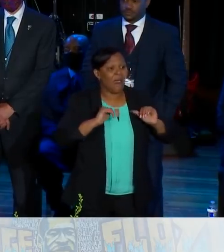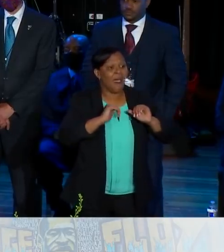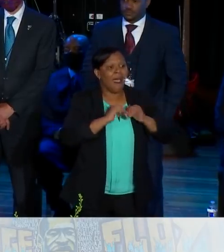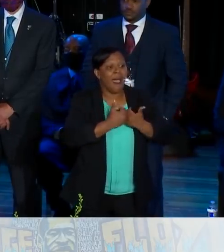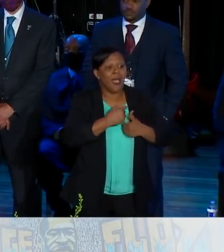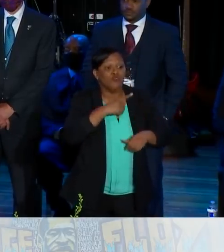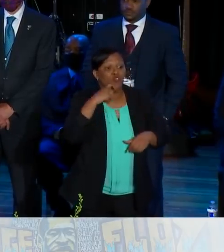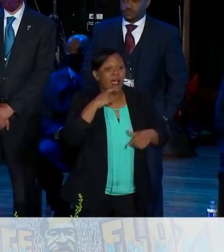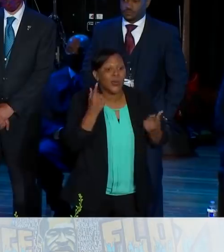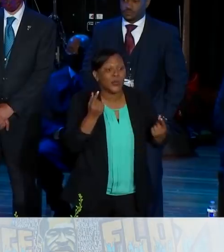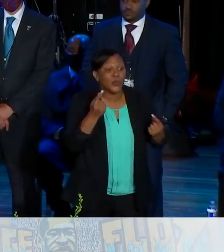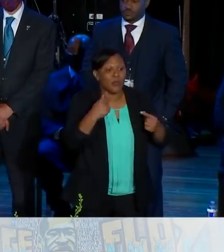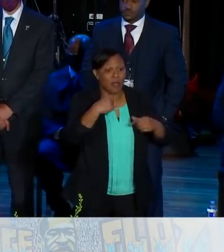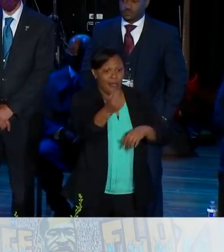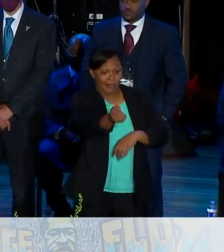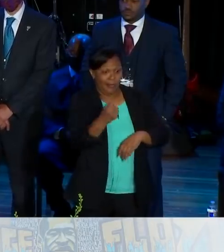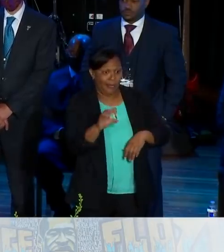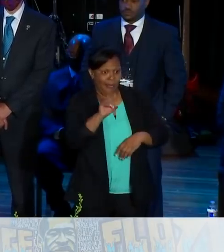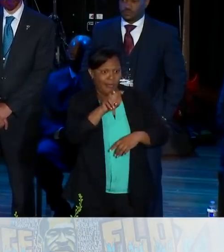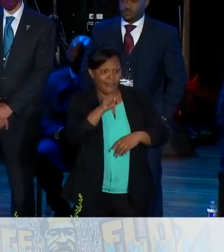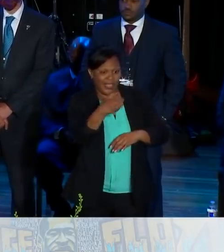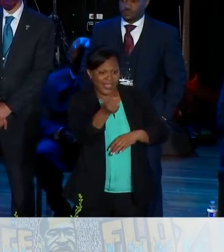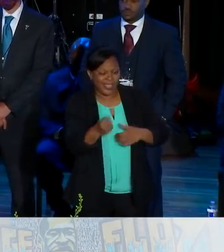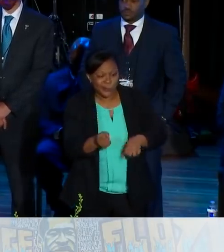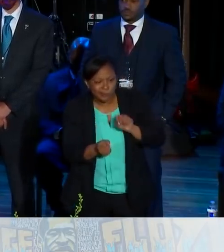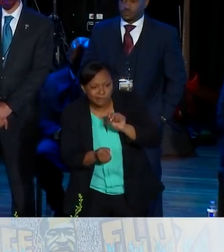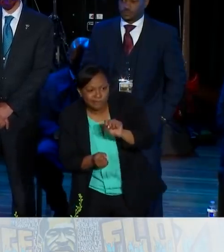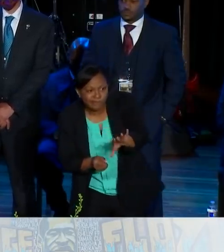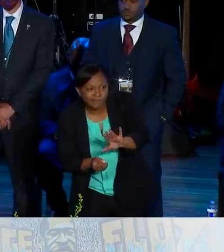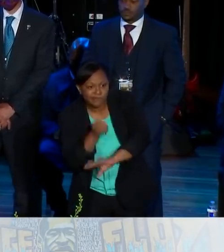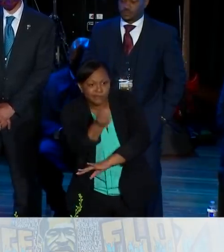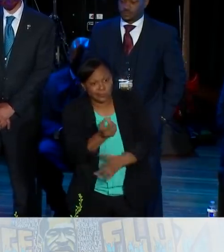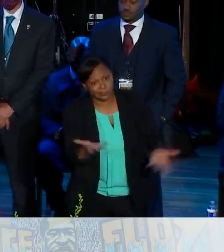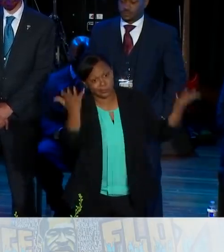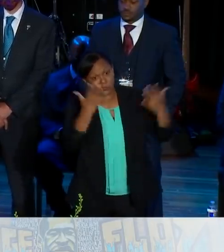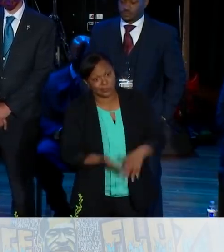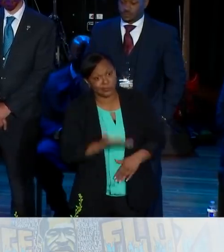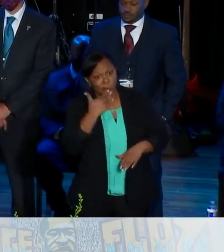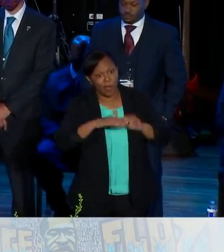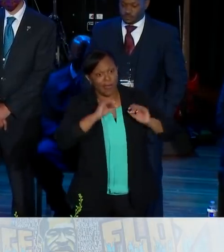SO THE FASTEST WAY TO DRY YOUR CLOTHES WAS TO PUT IT IN THE